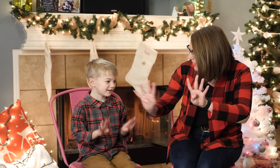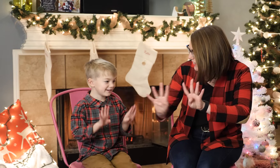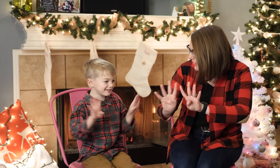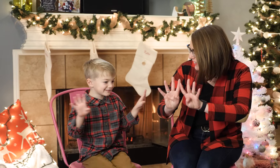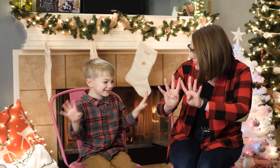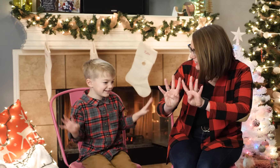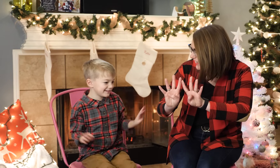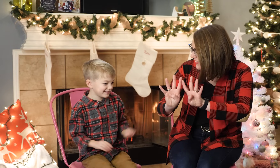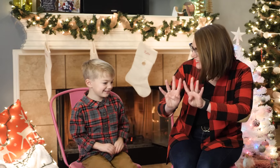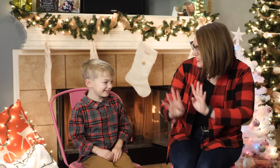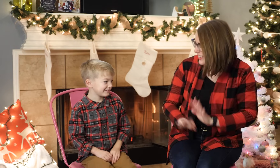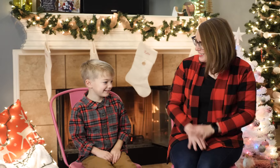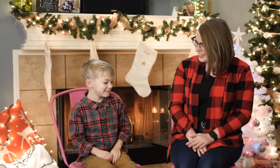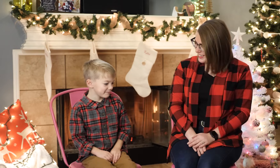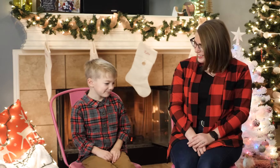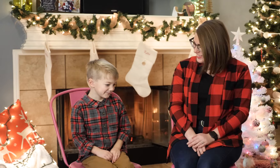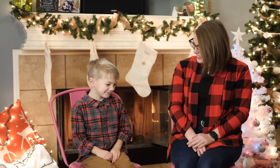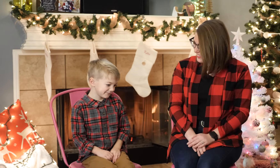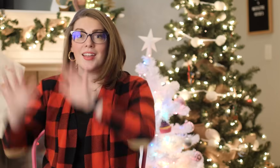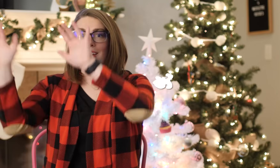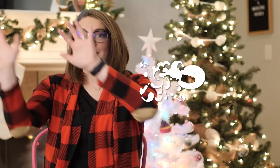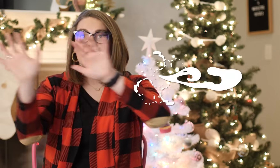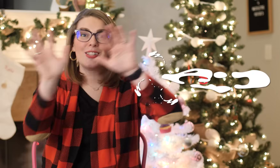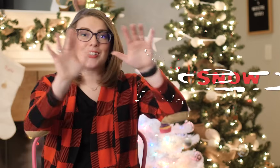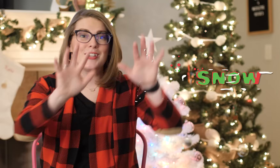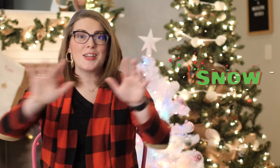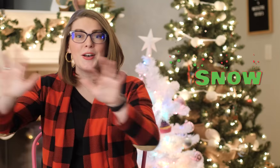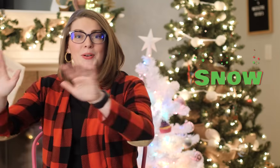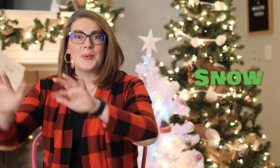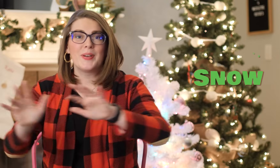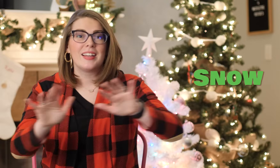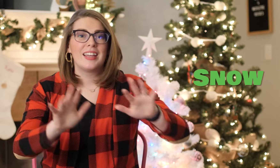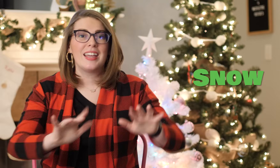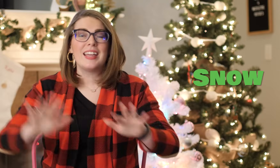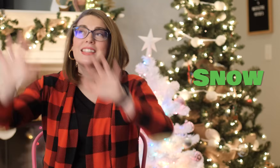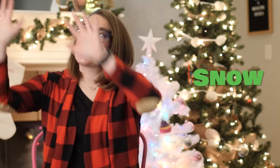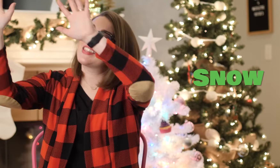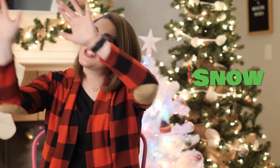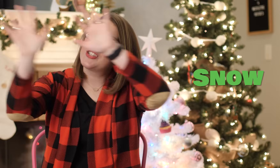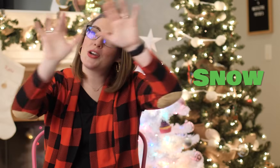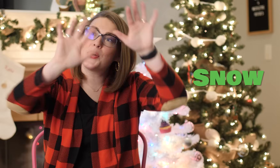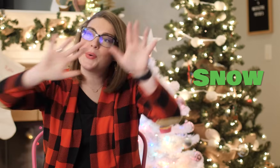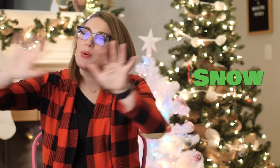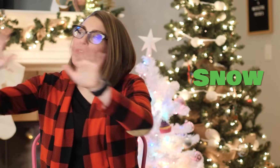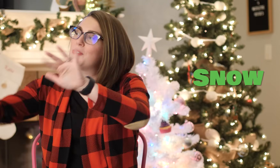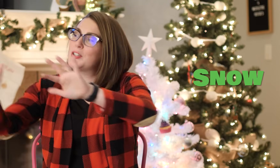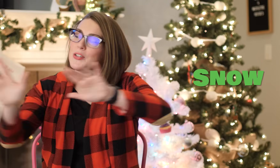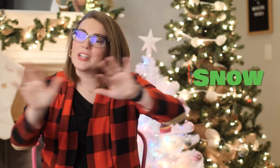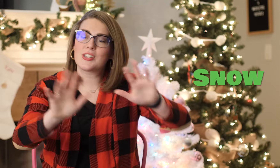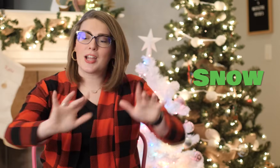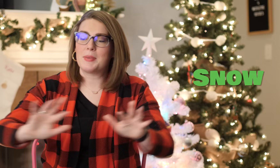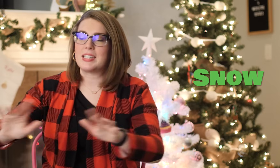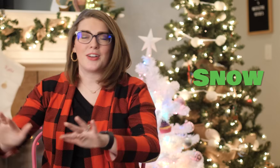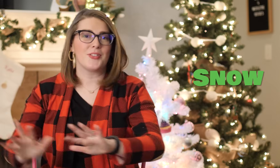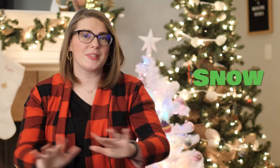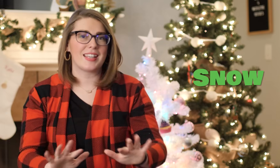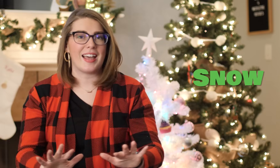HANUKKAH Very good. SNOW It's like the snow flurries are coming down from the sky.